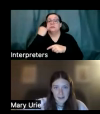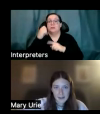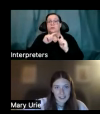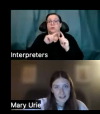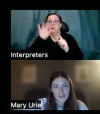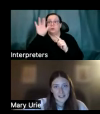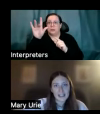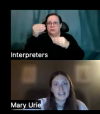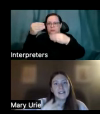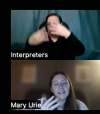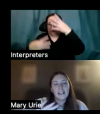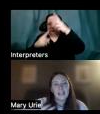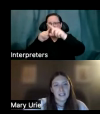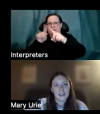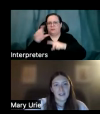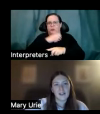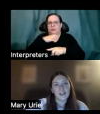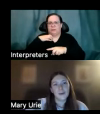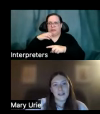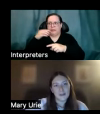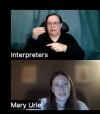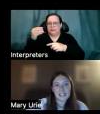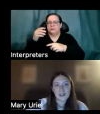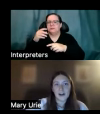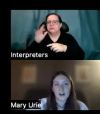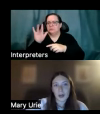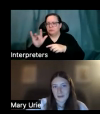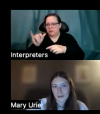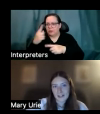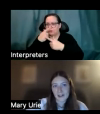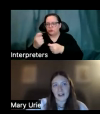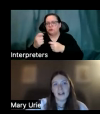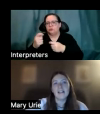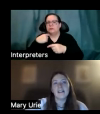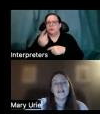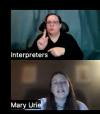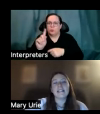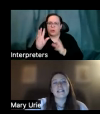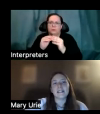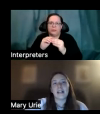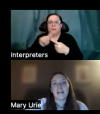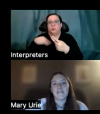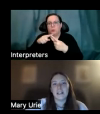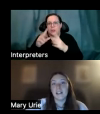committee you're interested in. And then it'll tell you when their meetings are, where the meetings are. And it'll have the